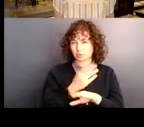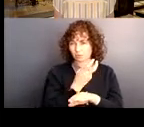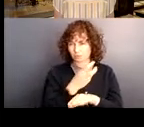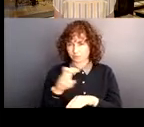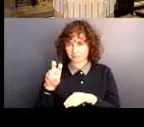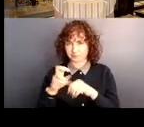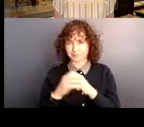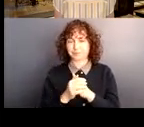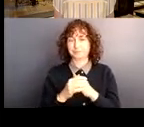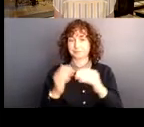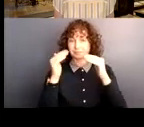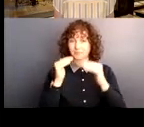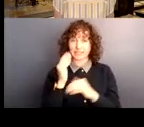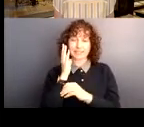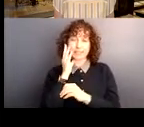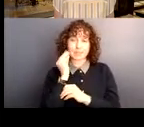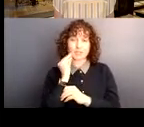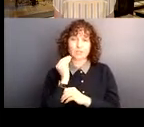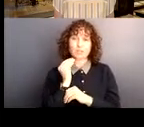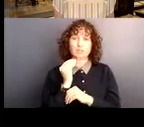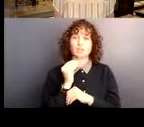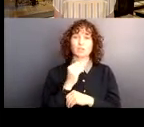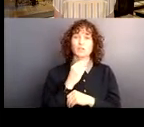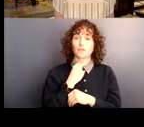experiential, verbal versus musical,